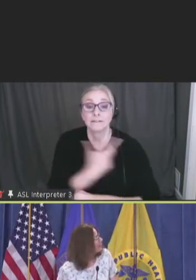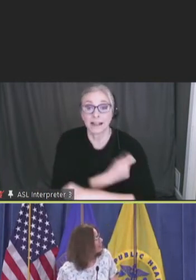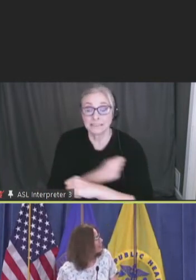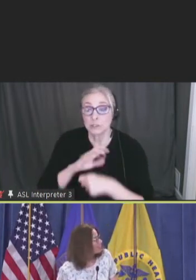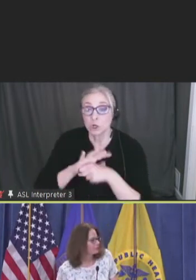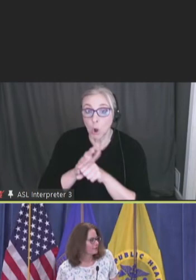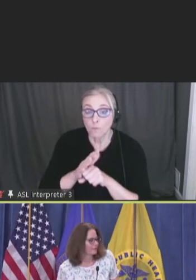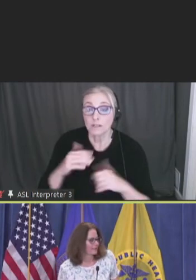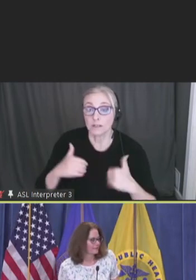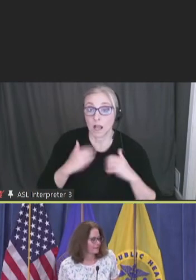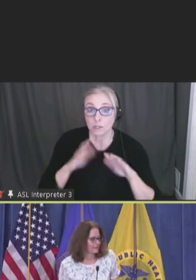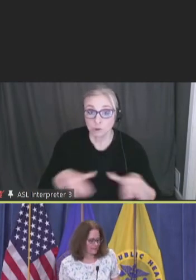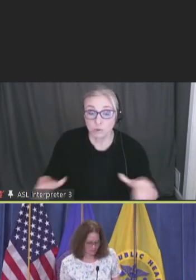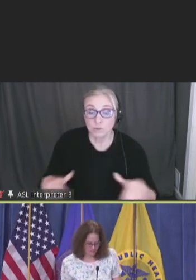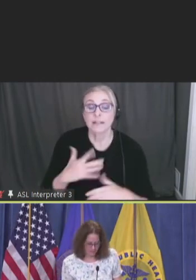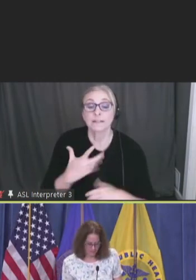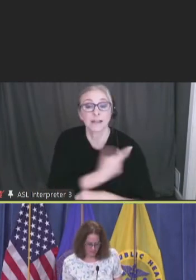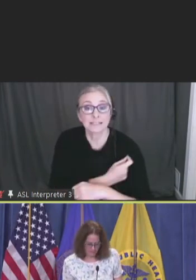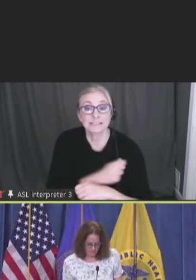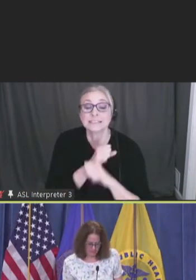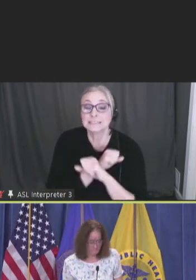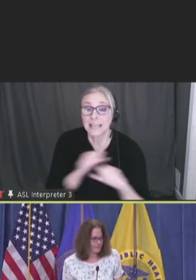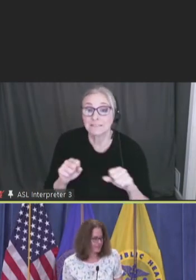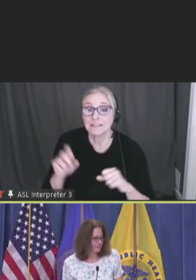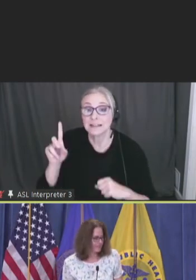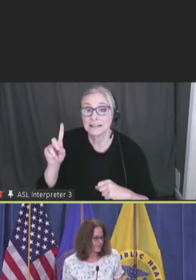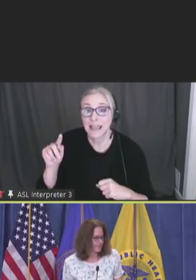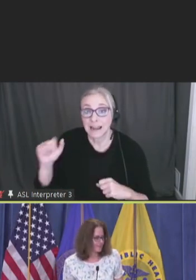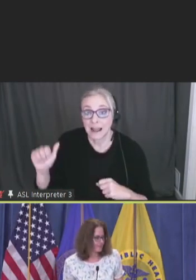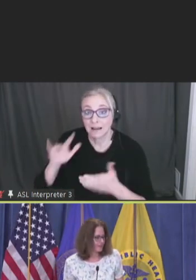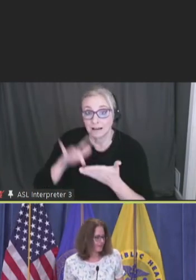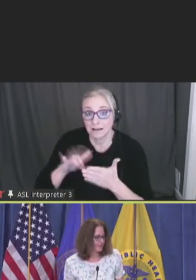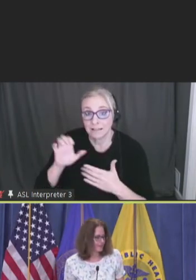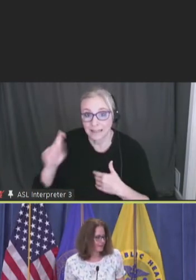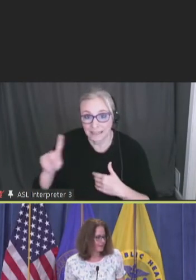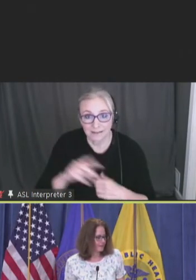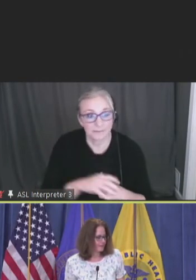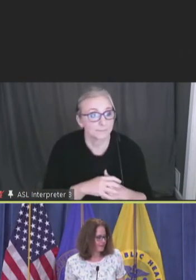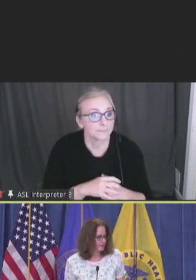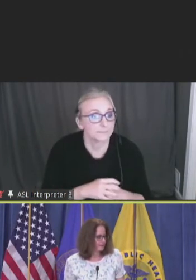children in the Vaccine Safety Datalink. Okay.